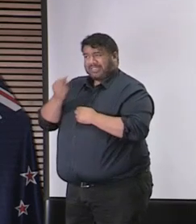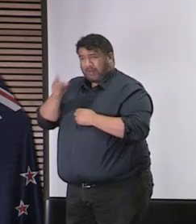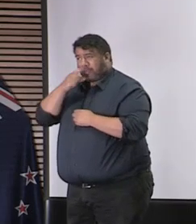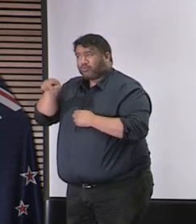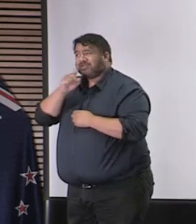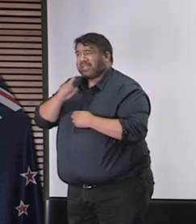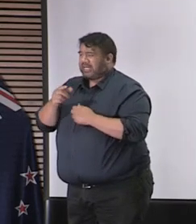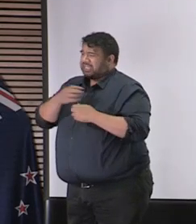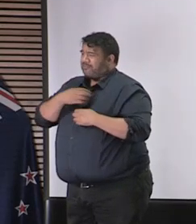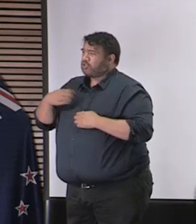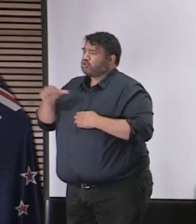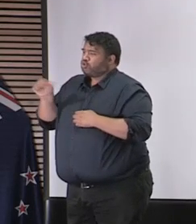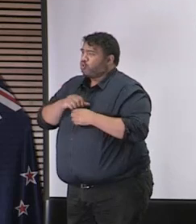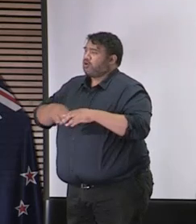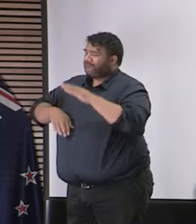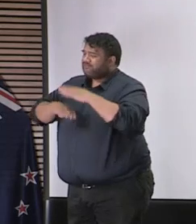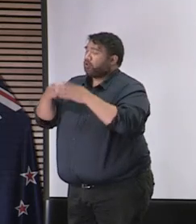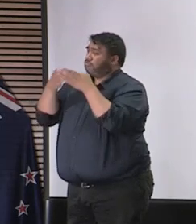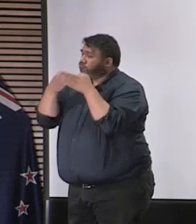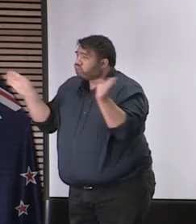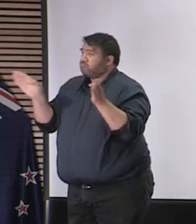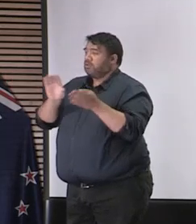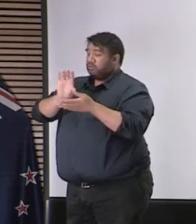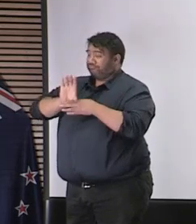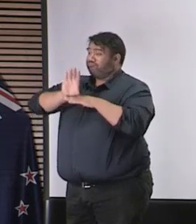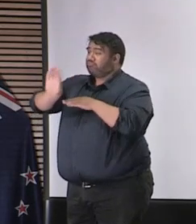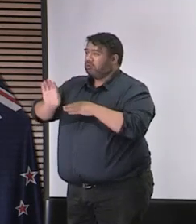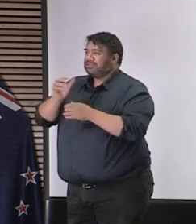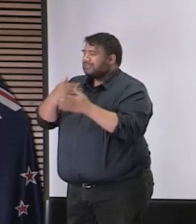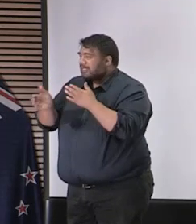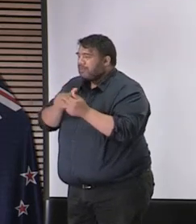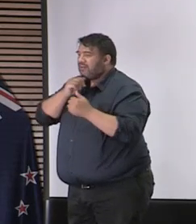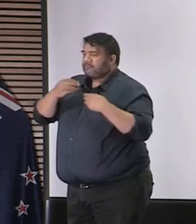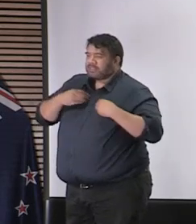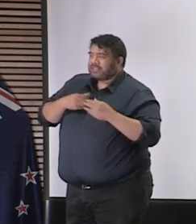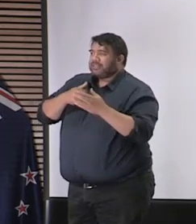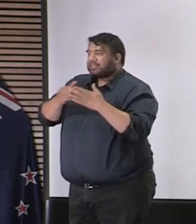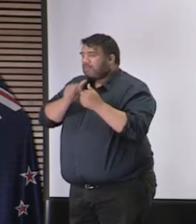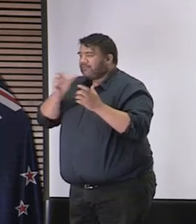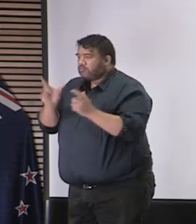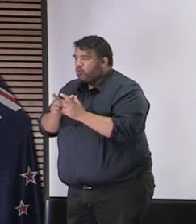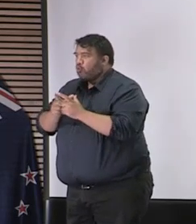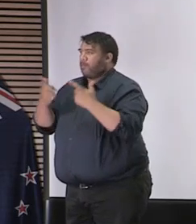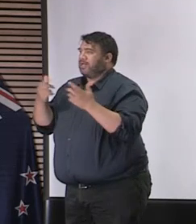You have if likes of Phil